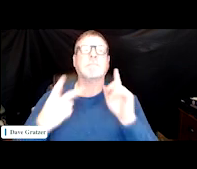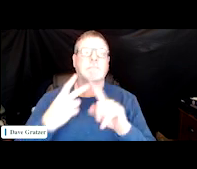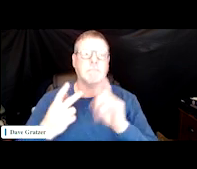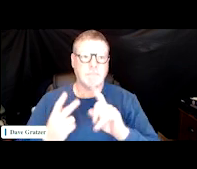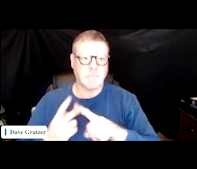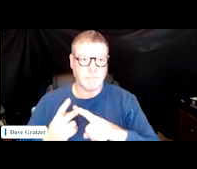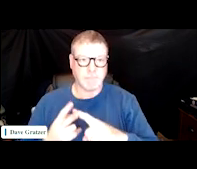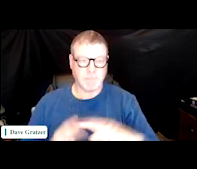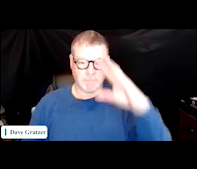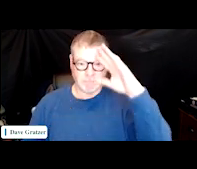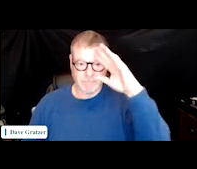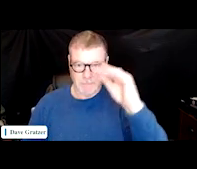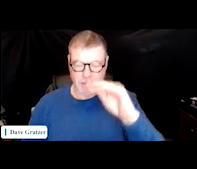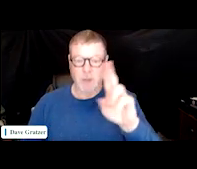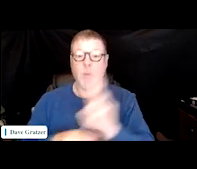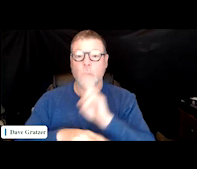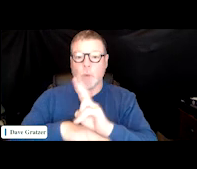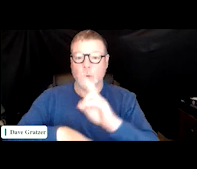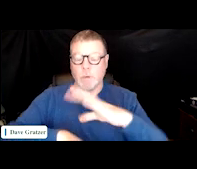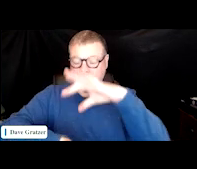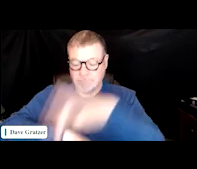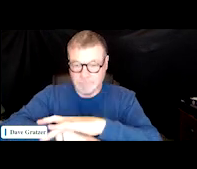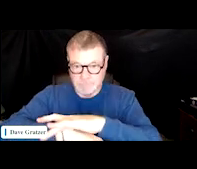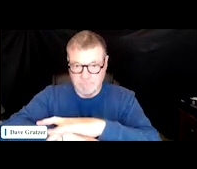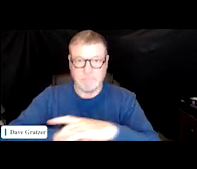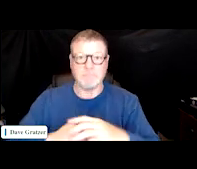wearing a hospital wristband, outside action for money.